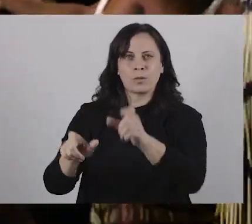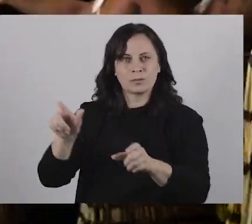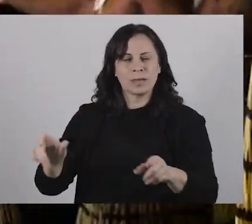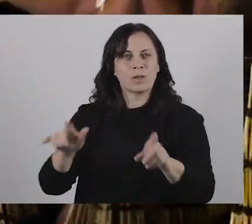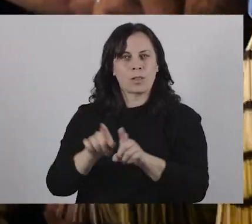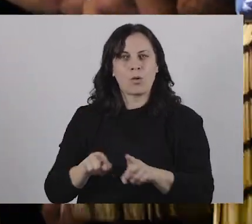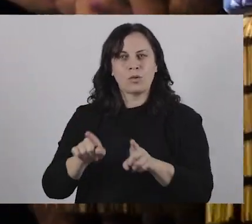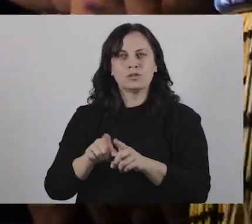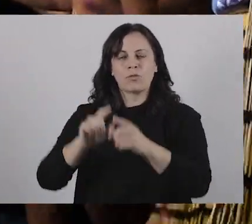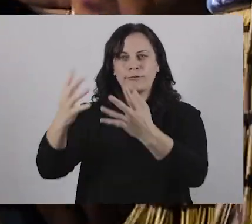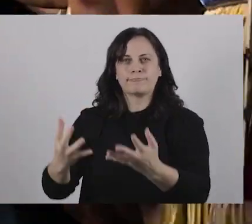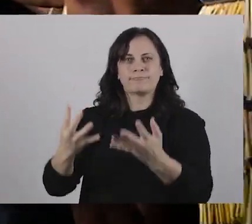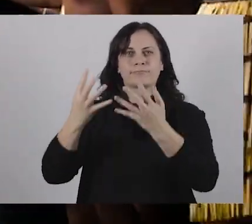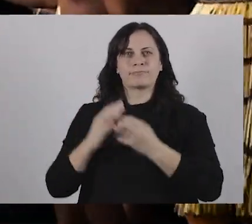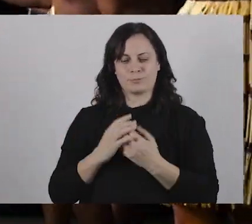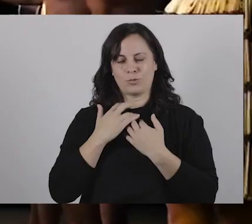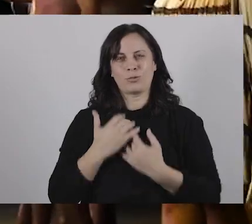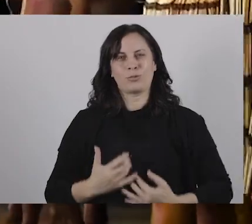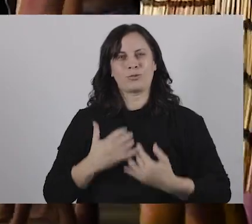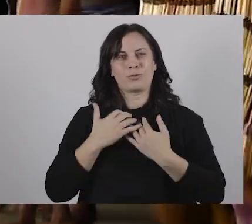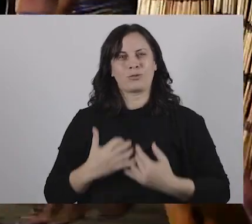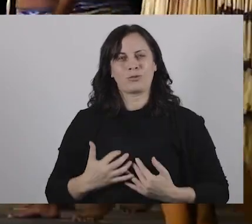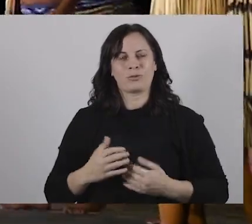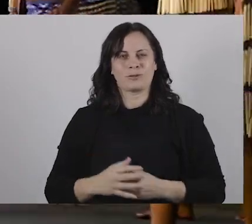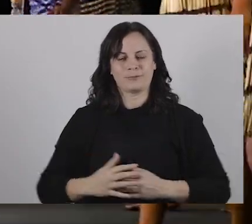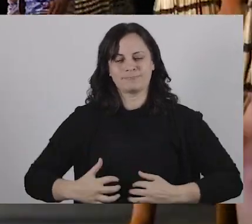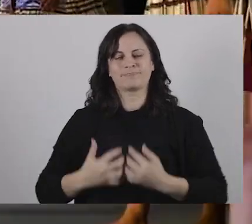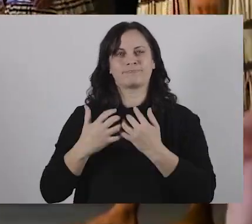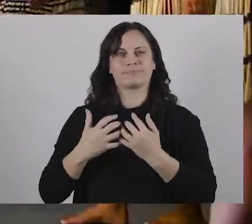and with the people who come to find themselves as well.